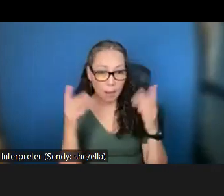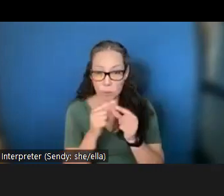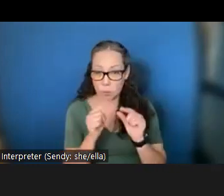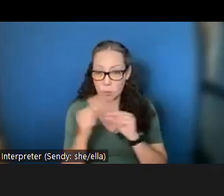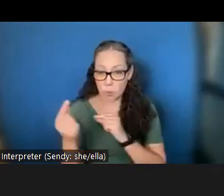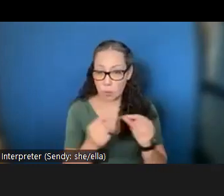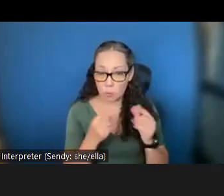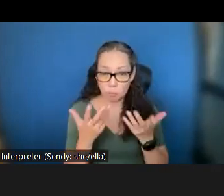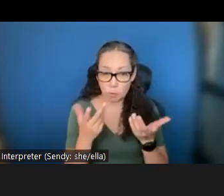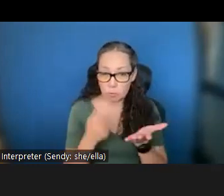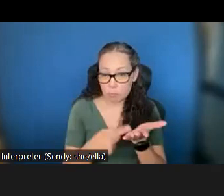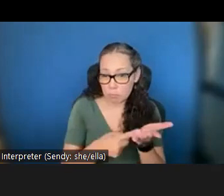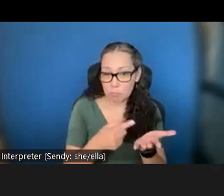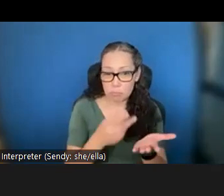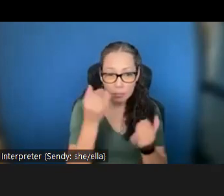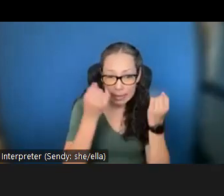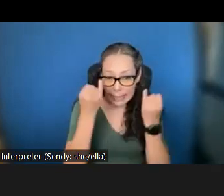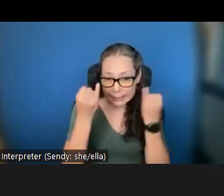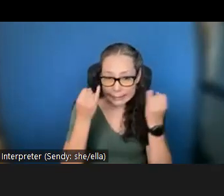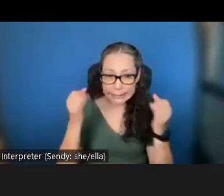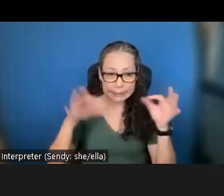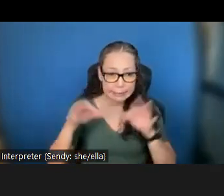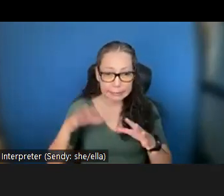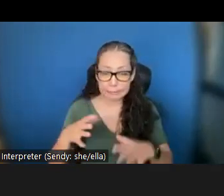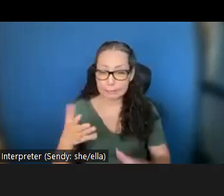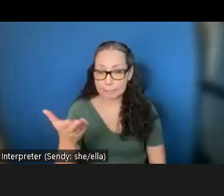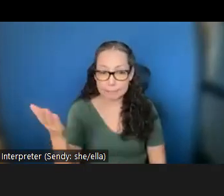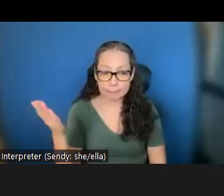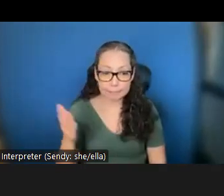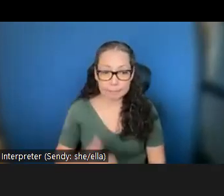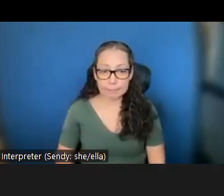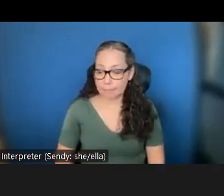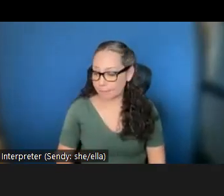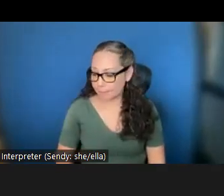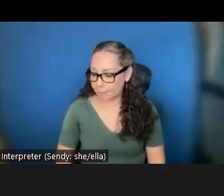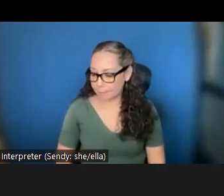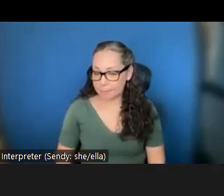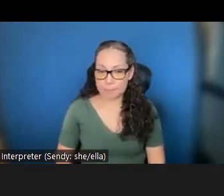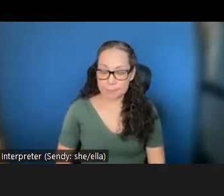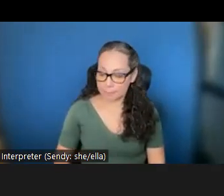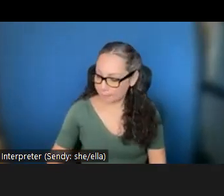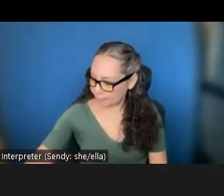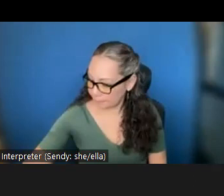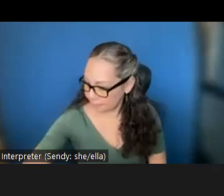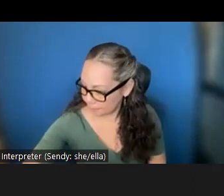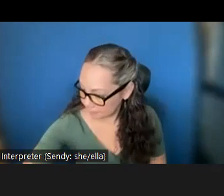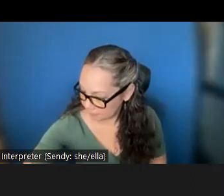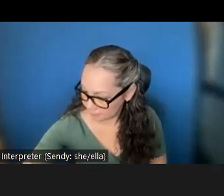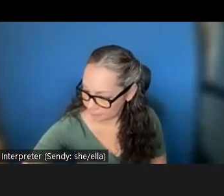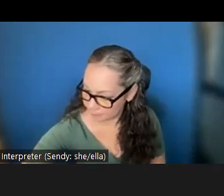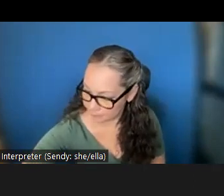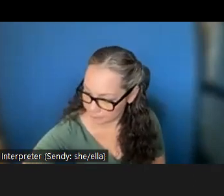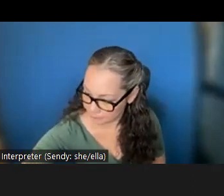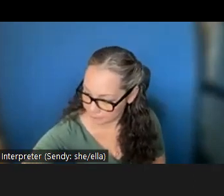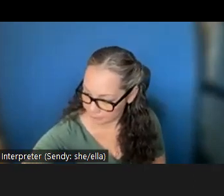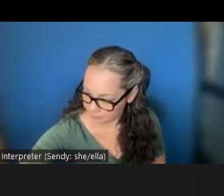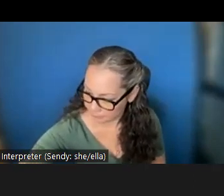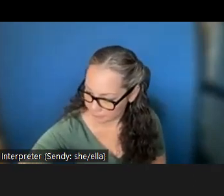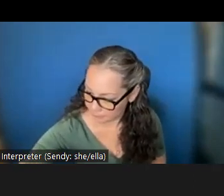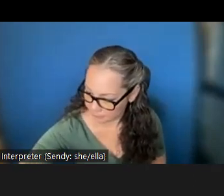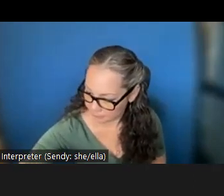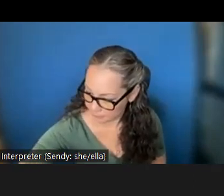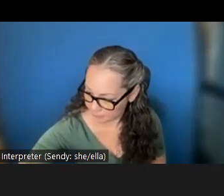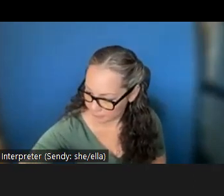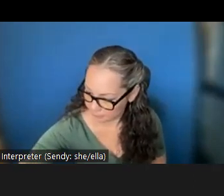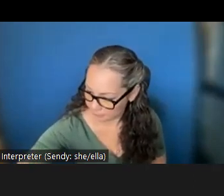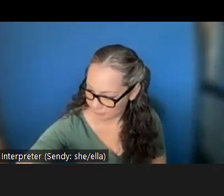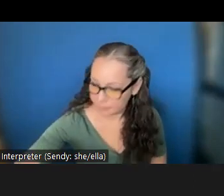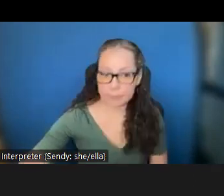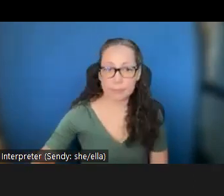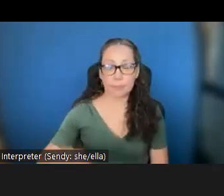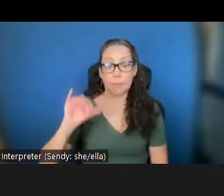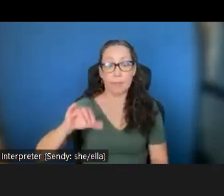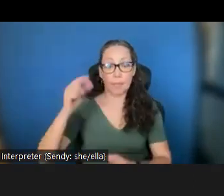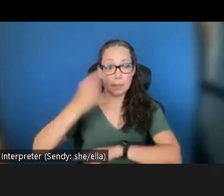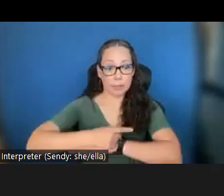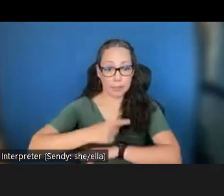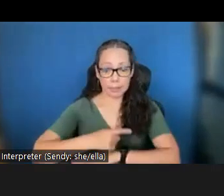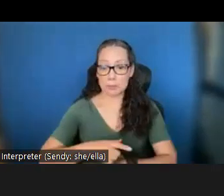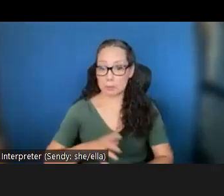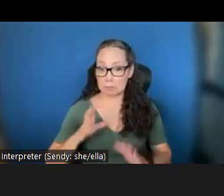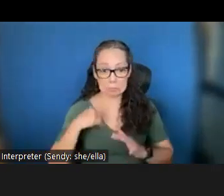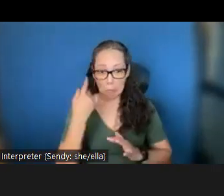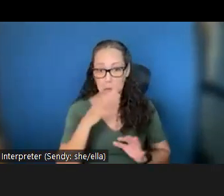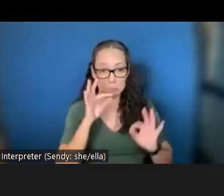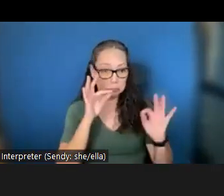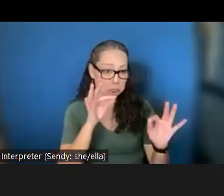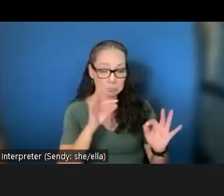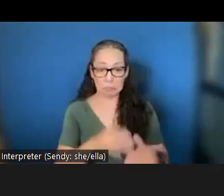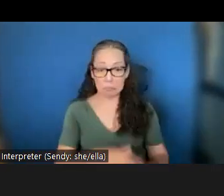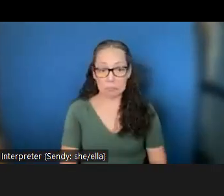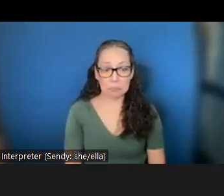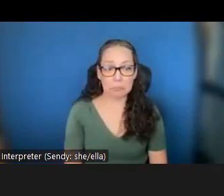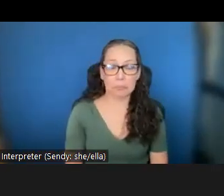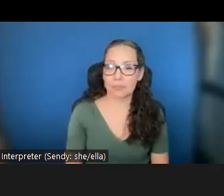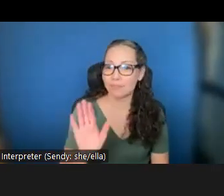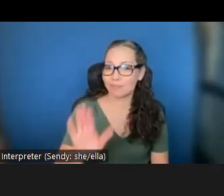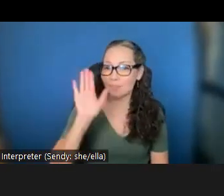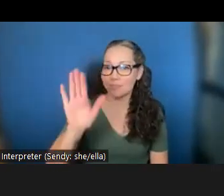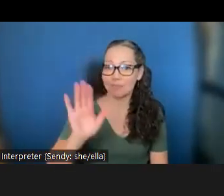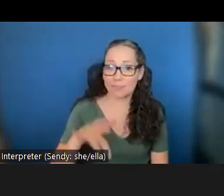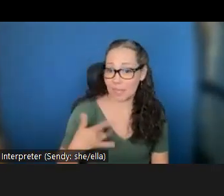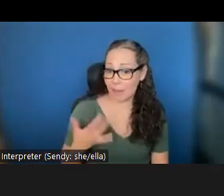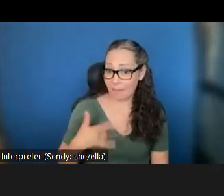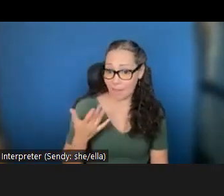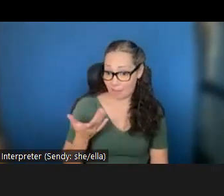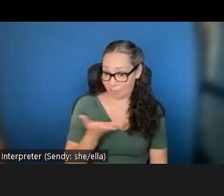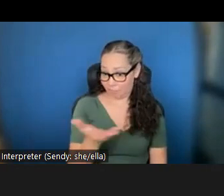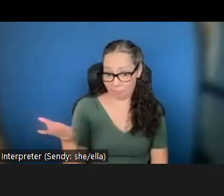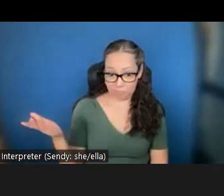ideas at this point the the dates will great everybody feel okay about coming in person and